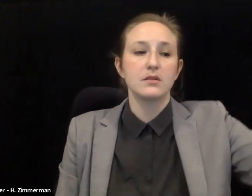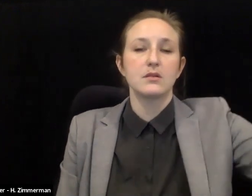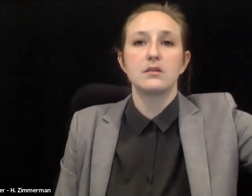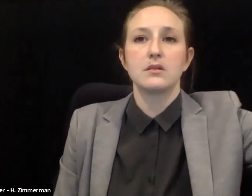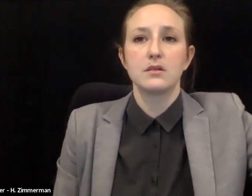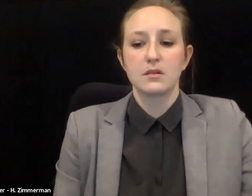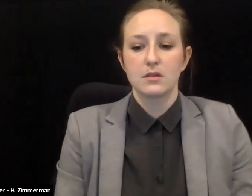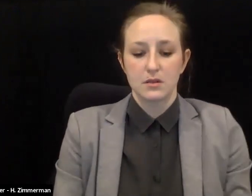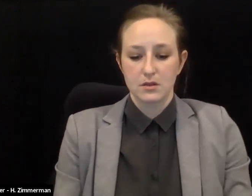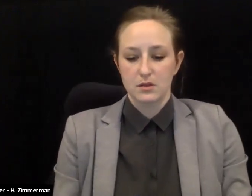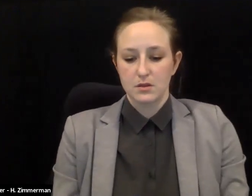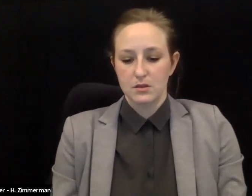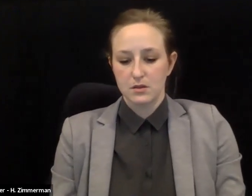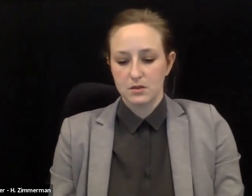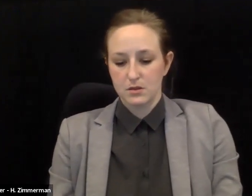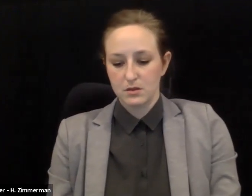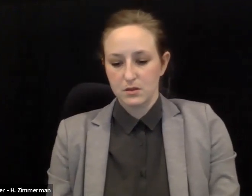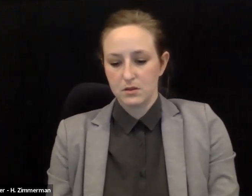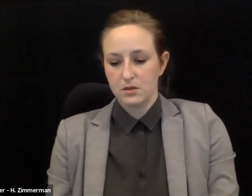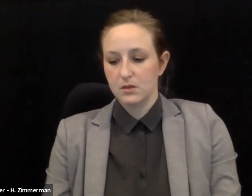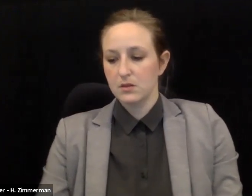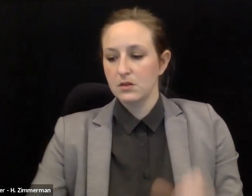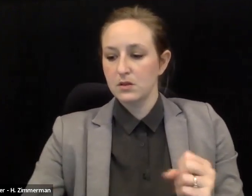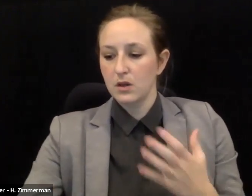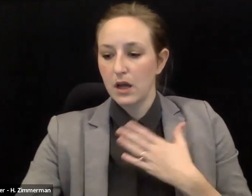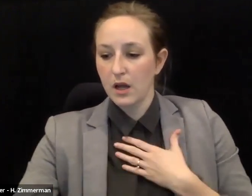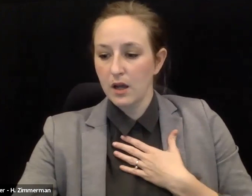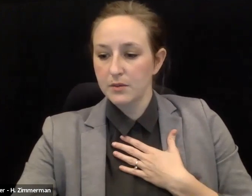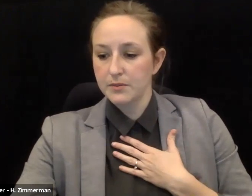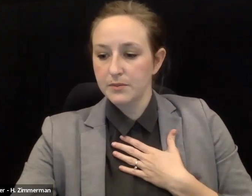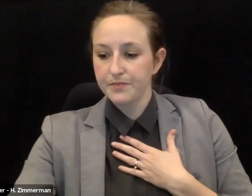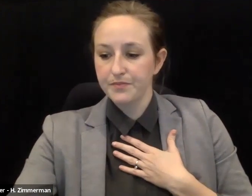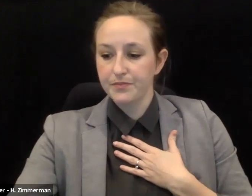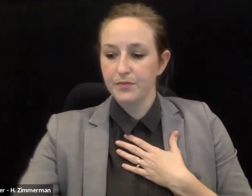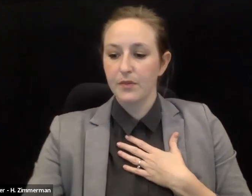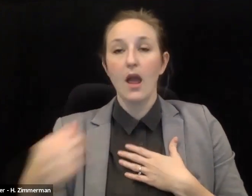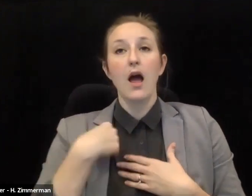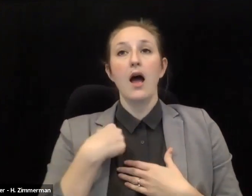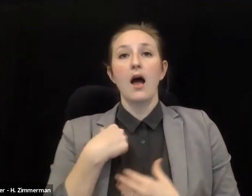So I am going to bust out some more questions of my own. And of course, we do have some